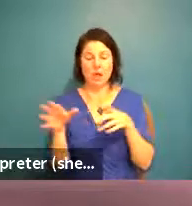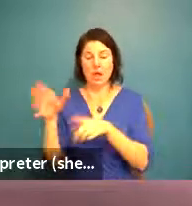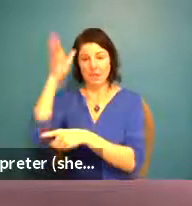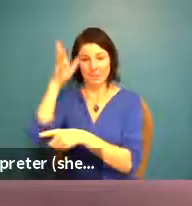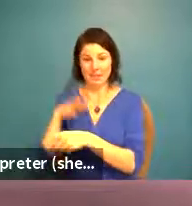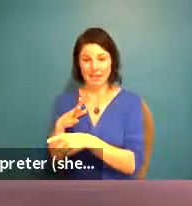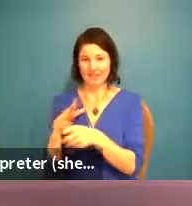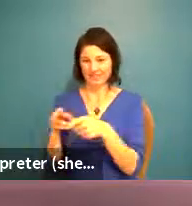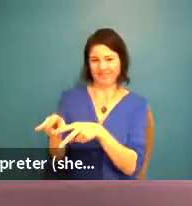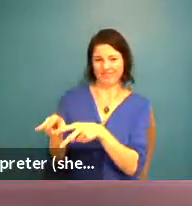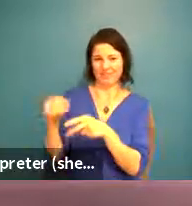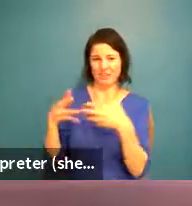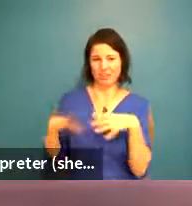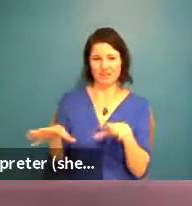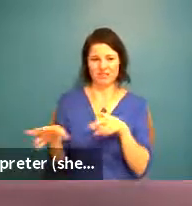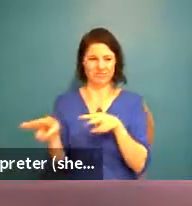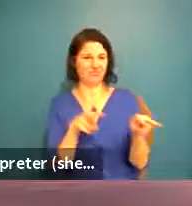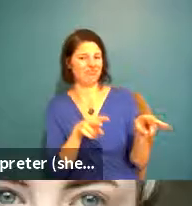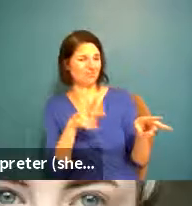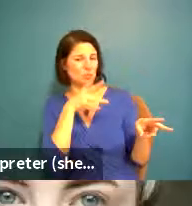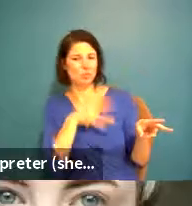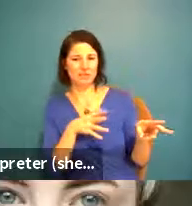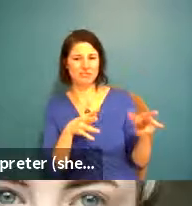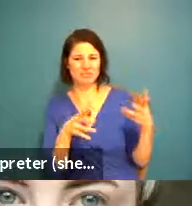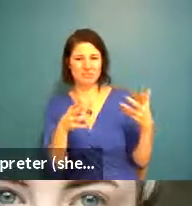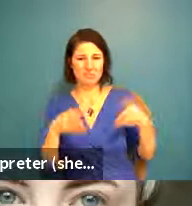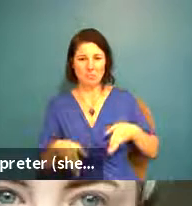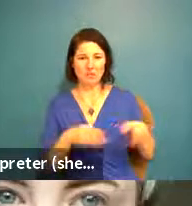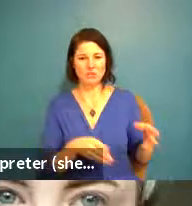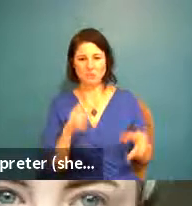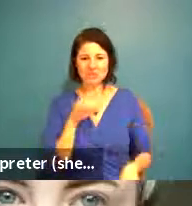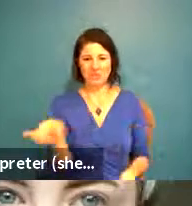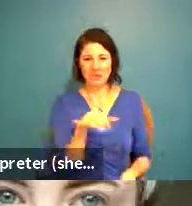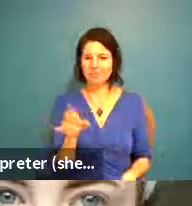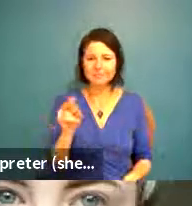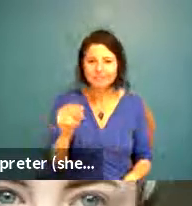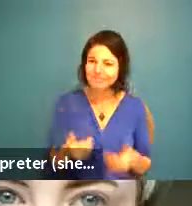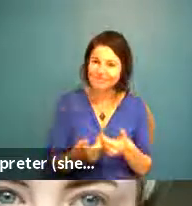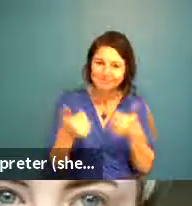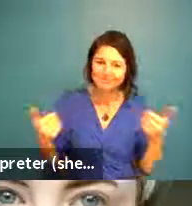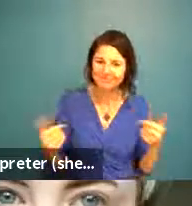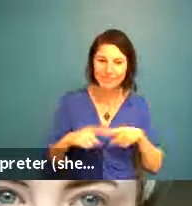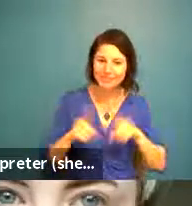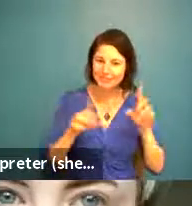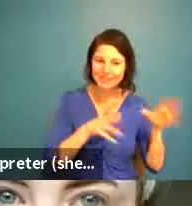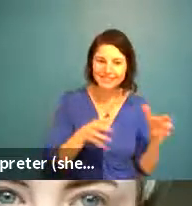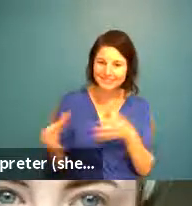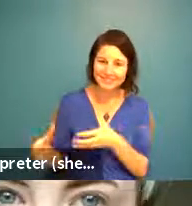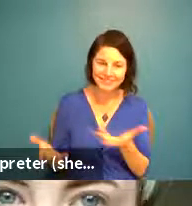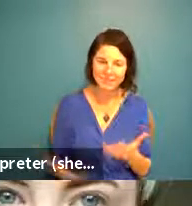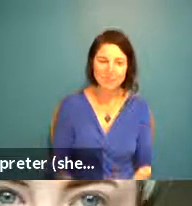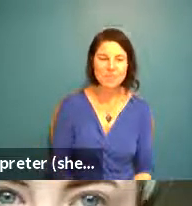different genitals. And they're kind of the opposite of a transgender woman in a way. So a lot of people, again, tend to think of when